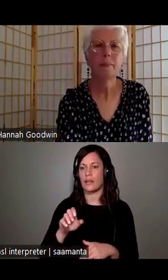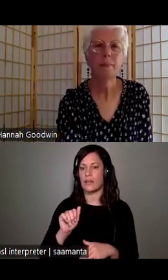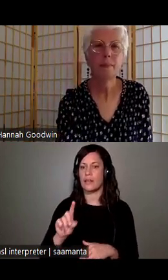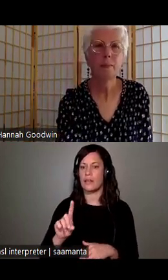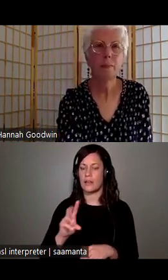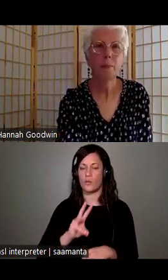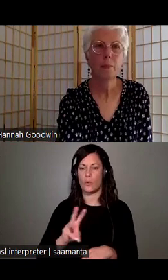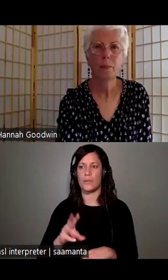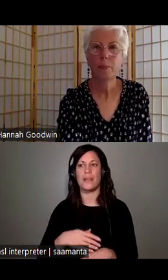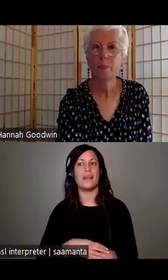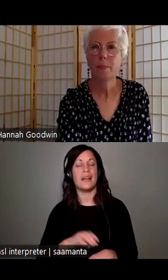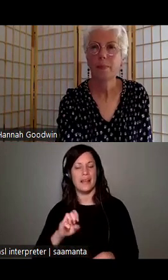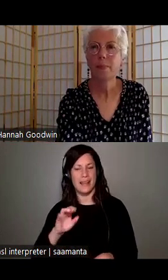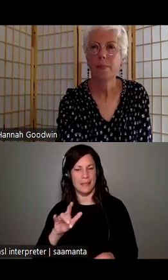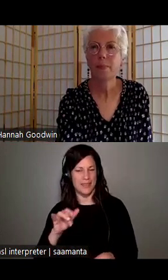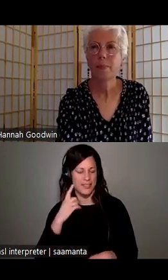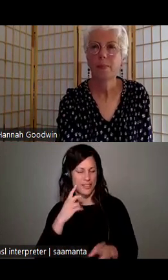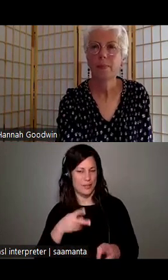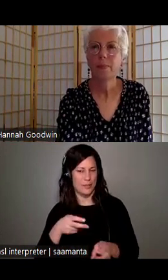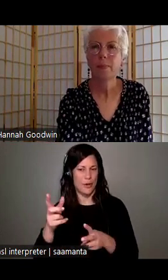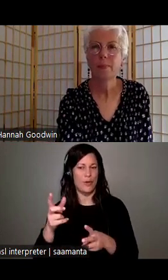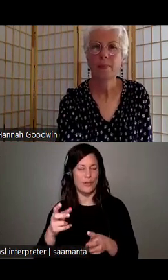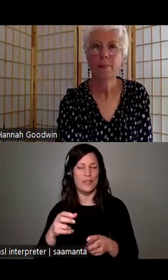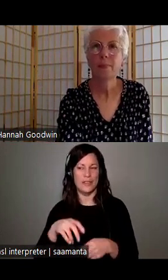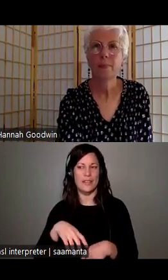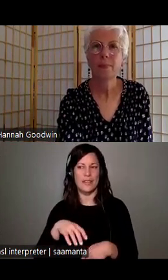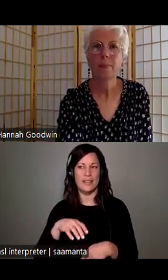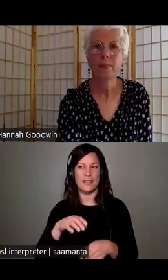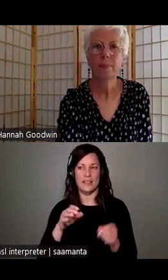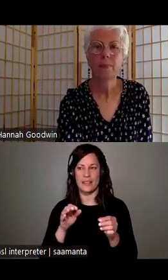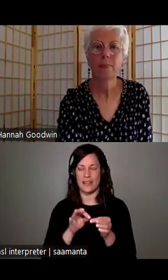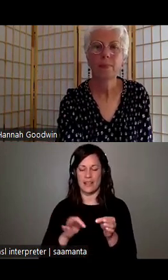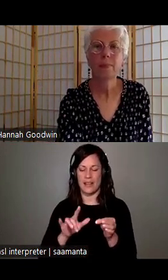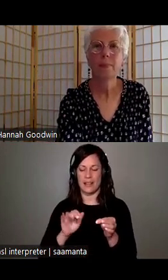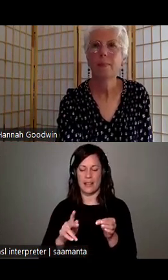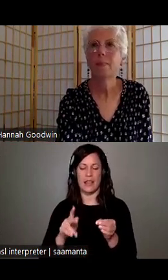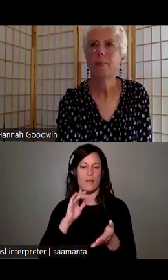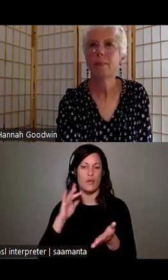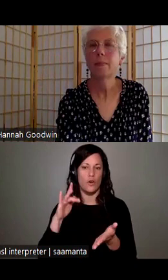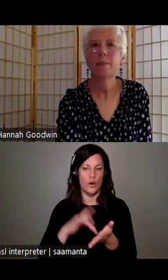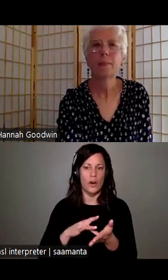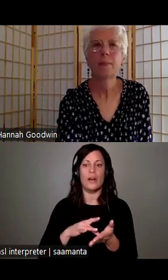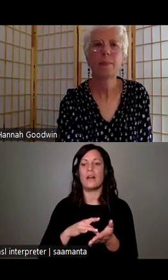And Emily just put that in the chat, which will bring you directly to the ED at LEAD call for proposals if you have questions about that.